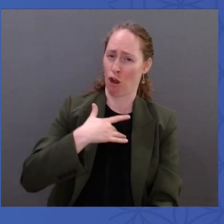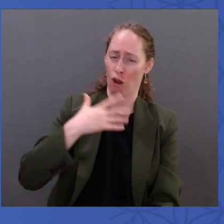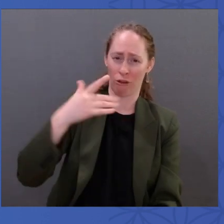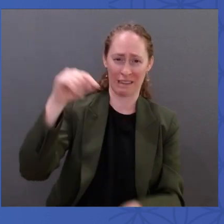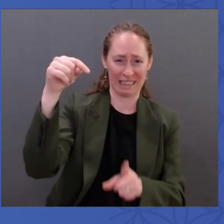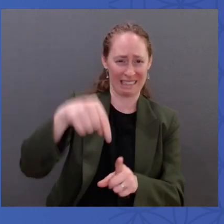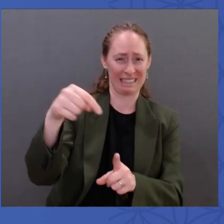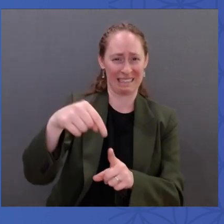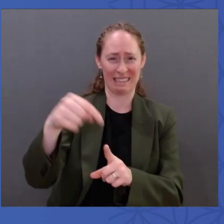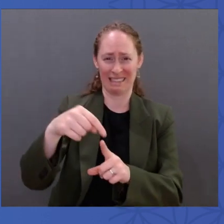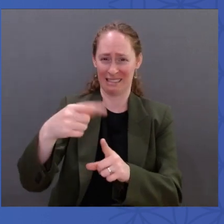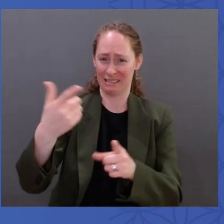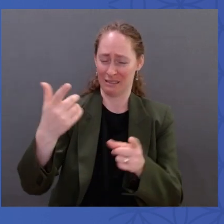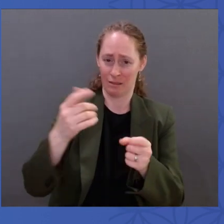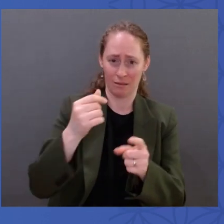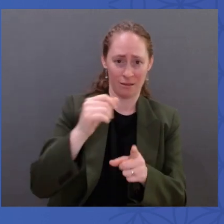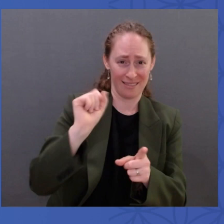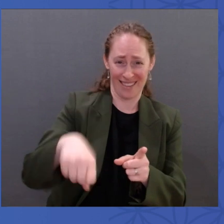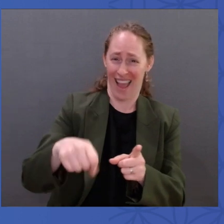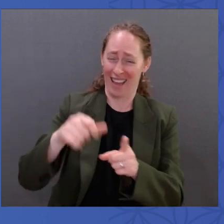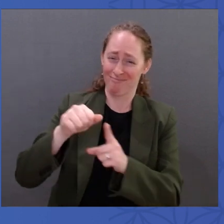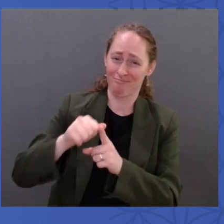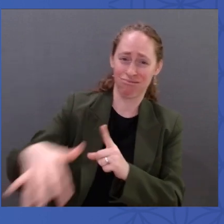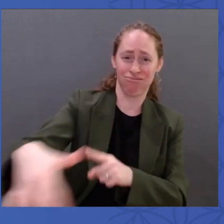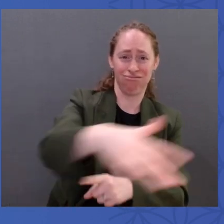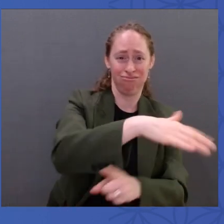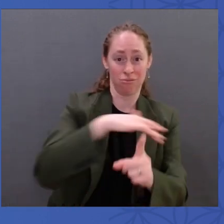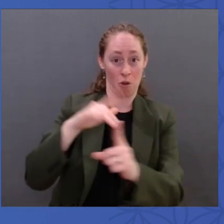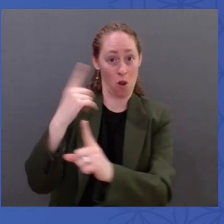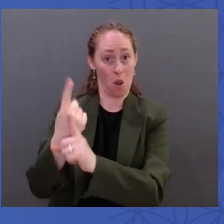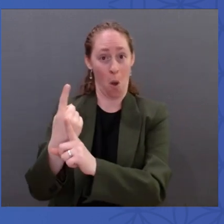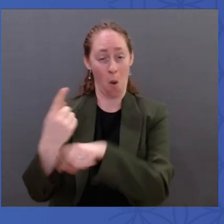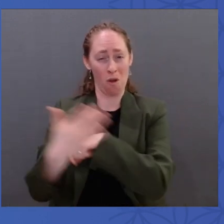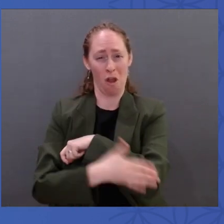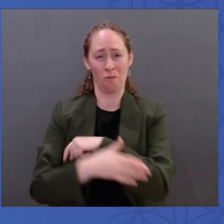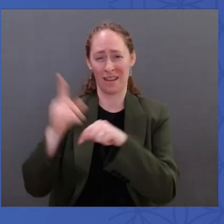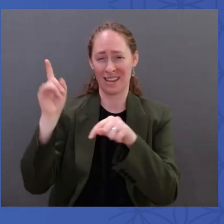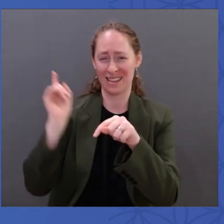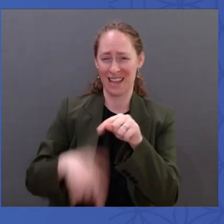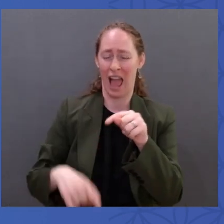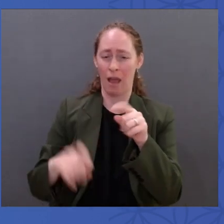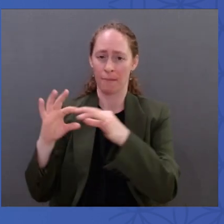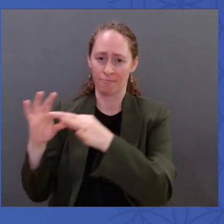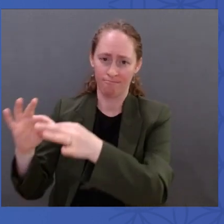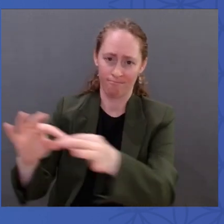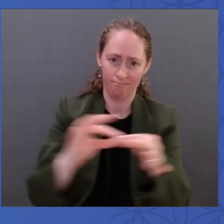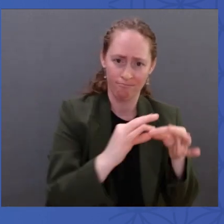including the US, to strengthen economic relations and cooperation in the Indo-Pacific.